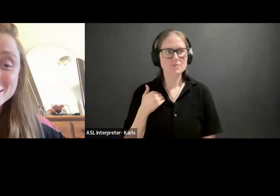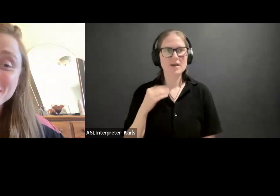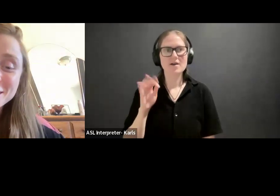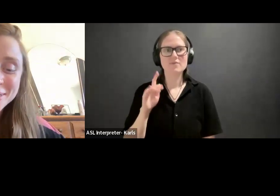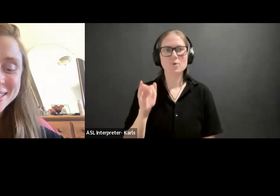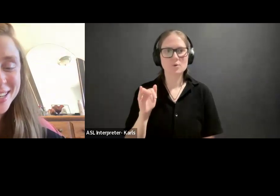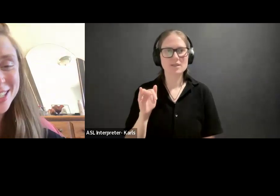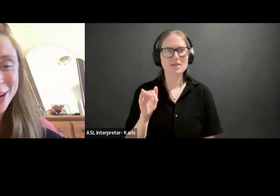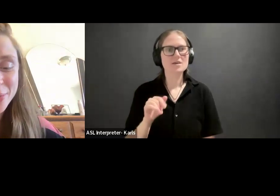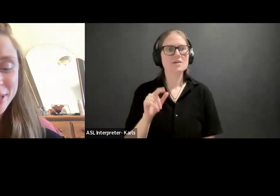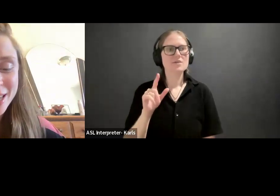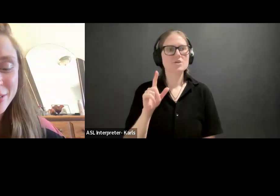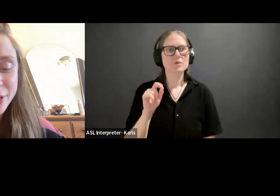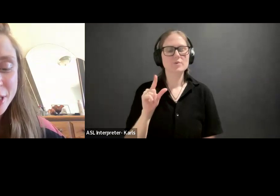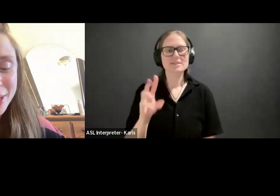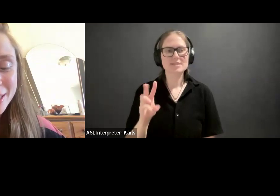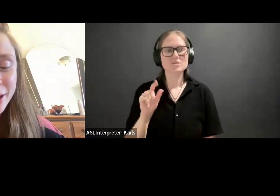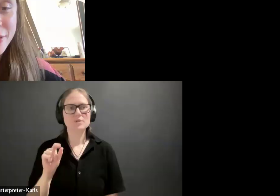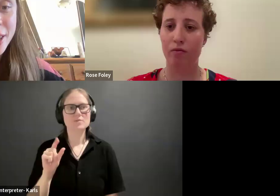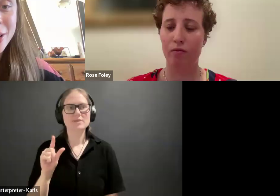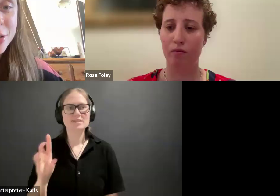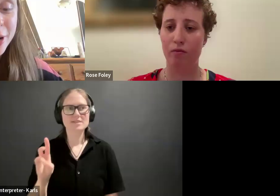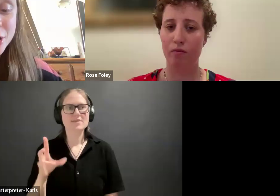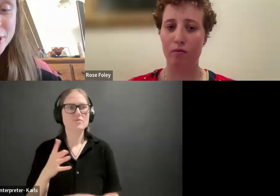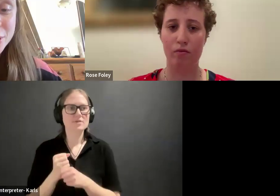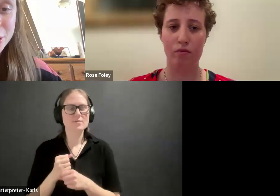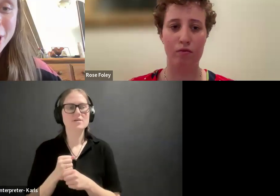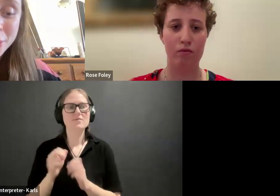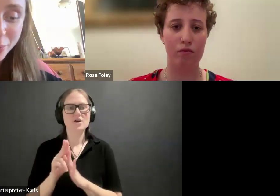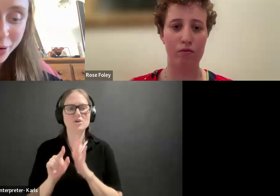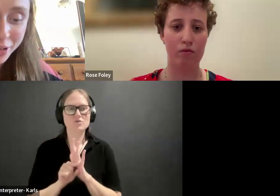The 2026-2027 recipient of the Undergraduate Student Paper Award.